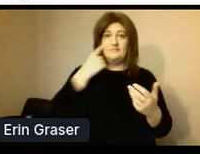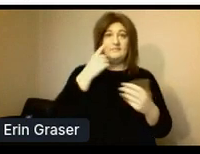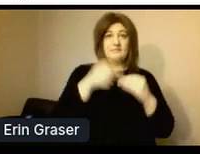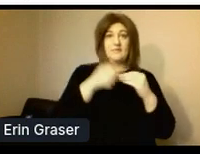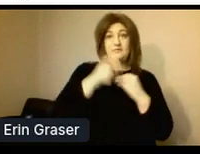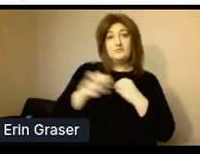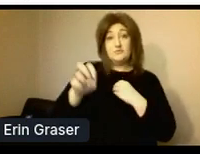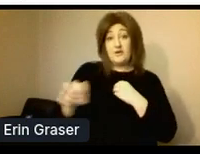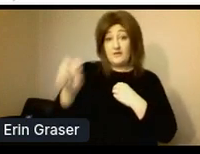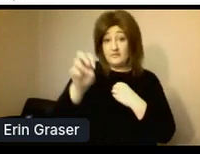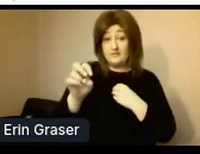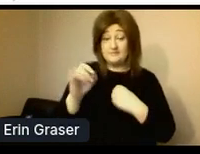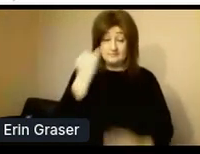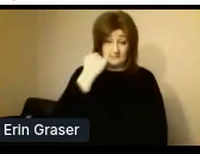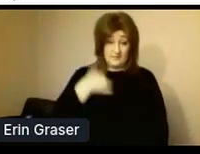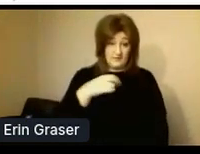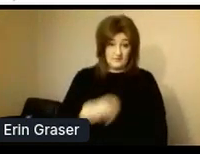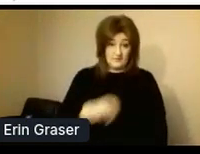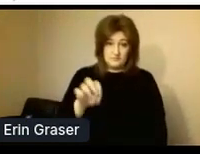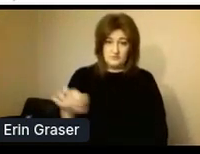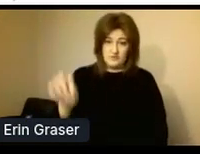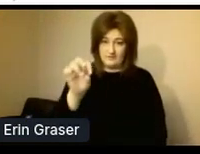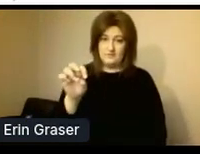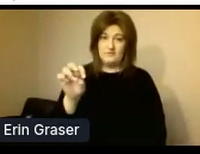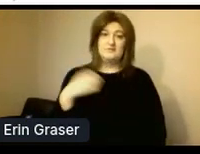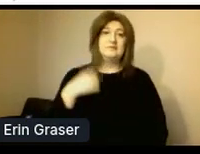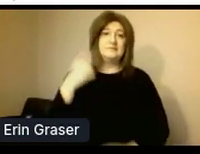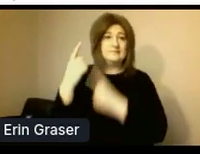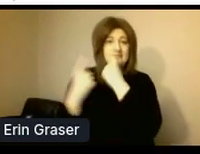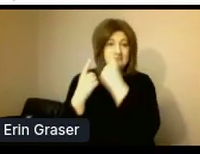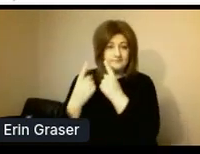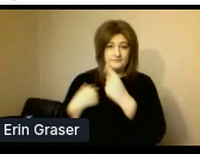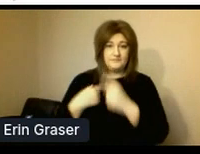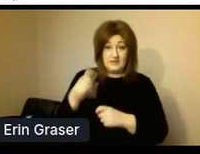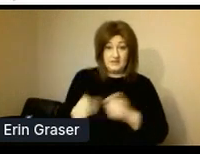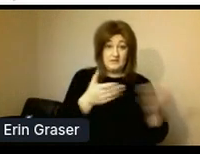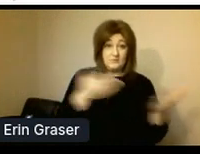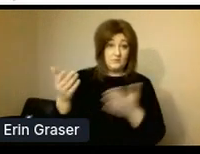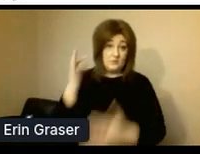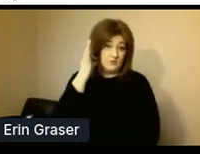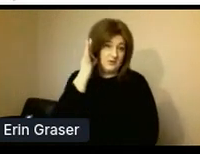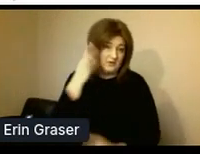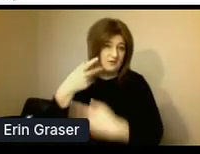If I travel, I need to bring hair products.